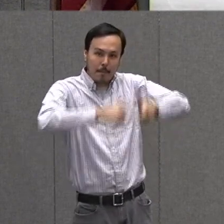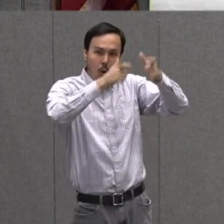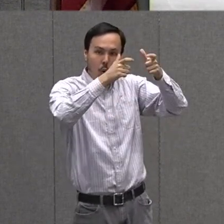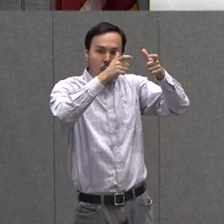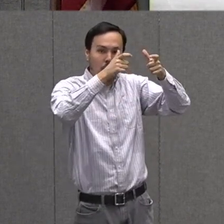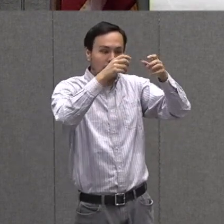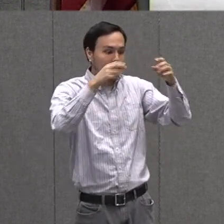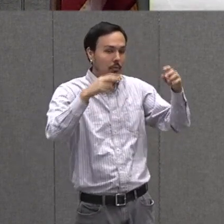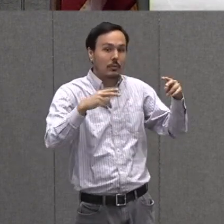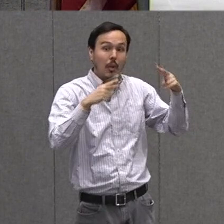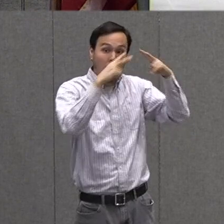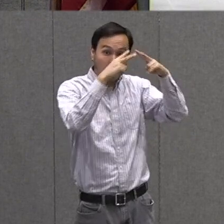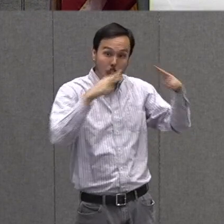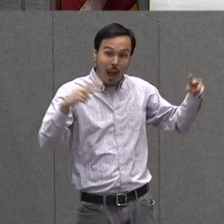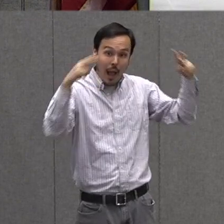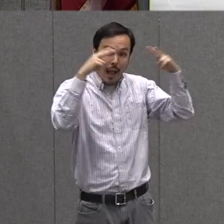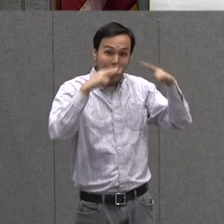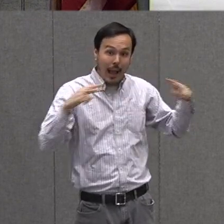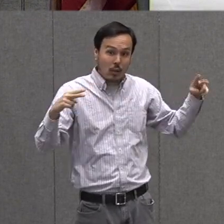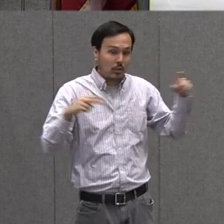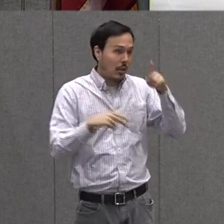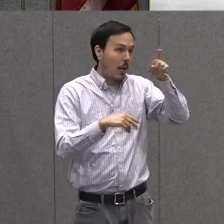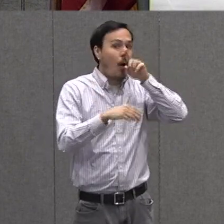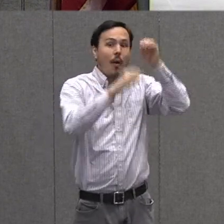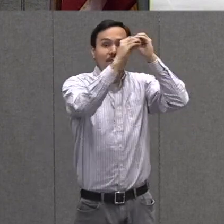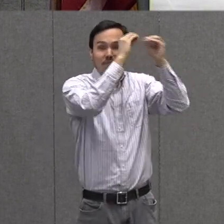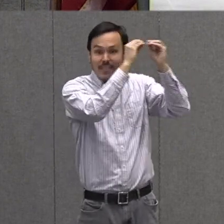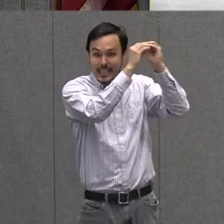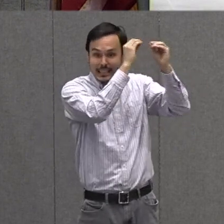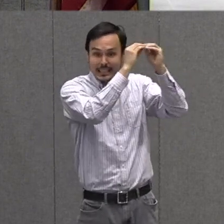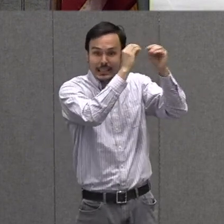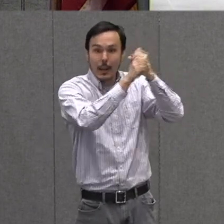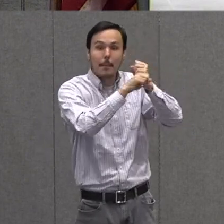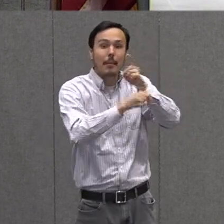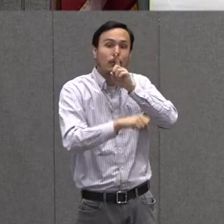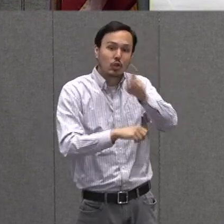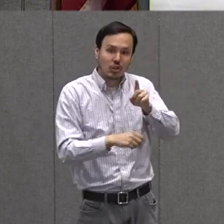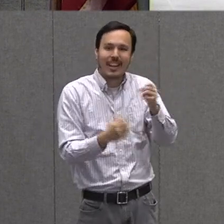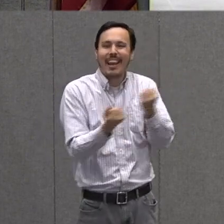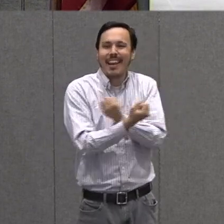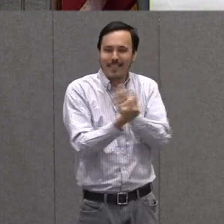to make sure that everybody has electricity in their homes. That's what I predict.